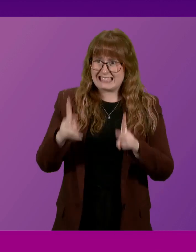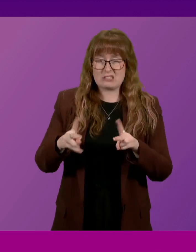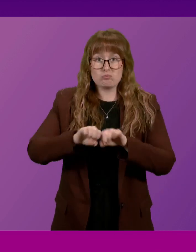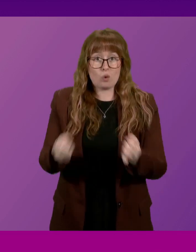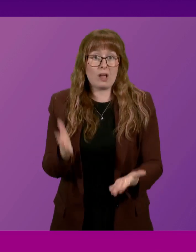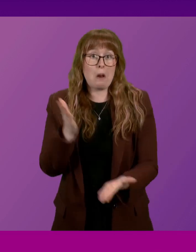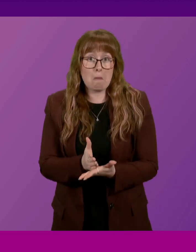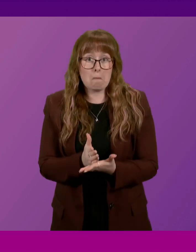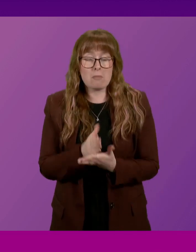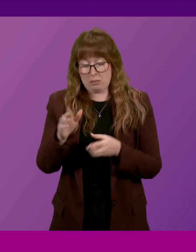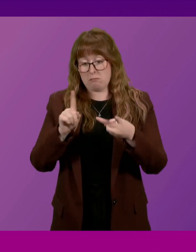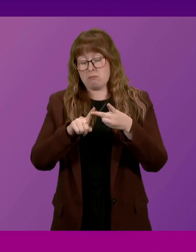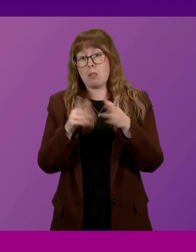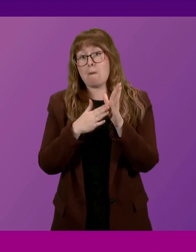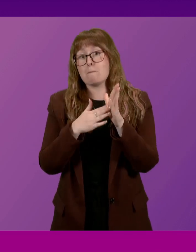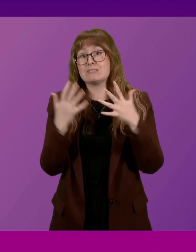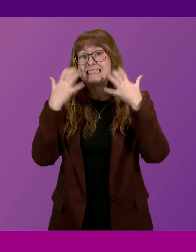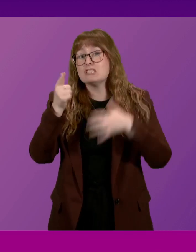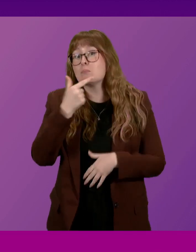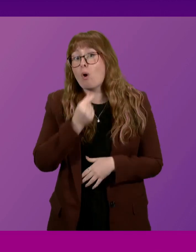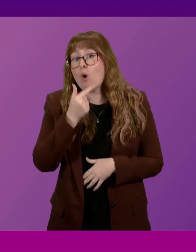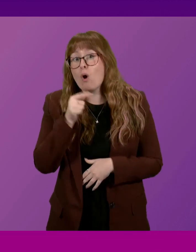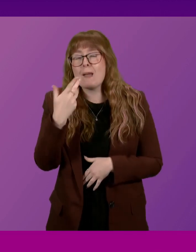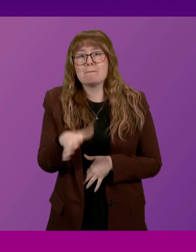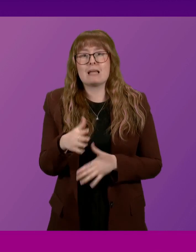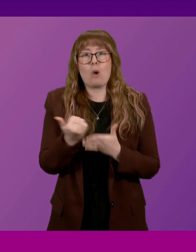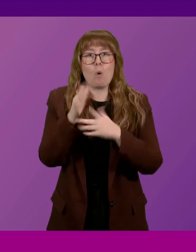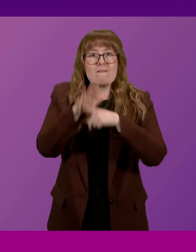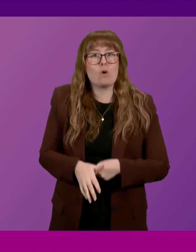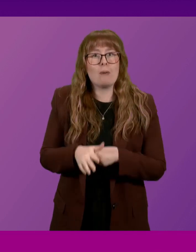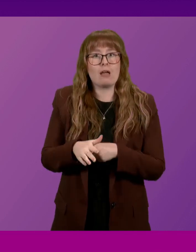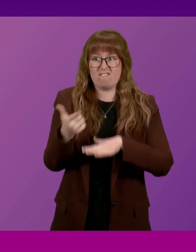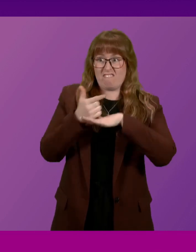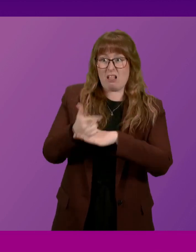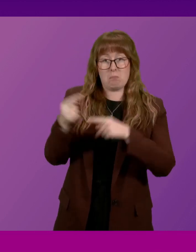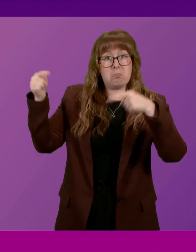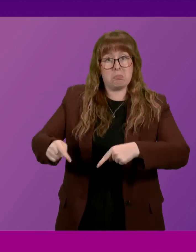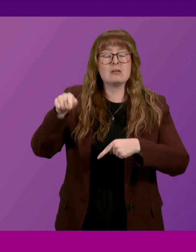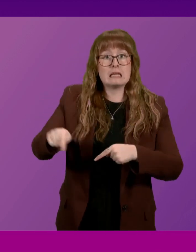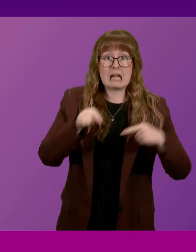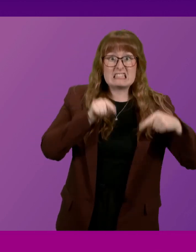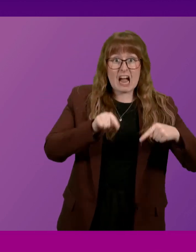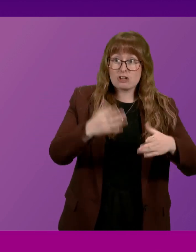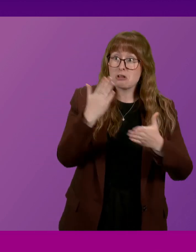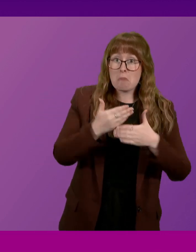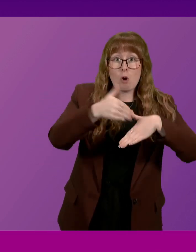The mum of a teenage boy who was subjected to a homophobic attack, which was filmed—his attackers faced no consequences—said: